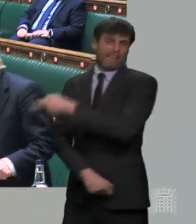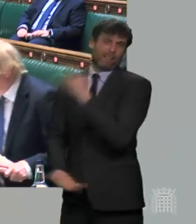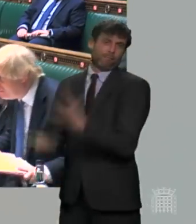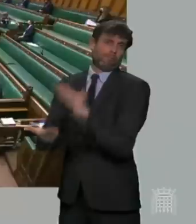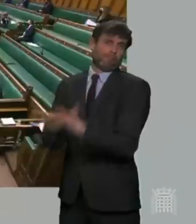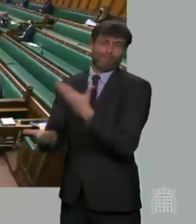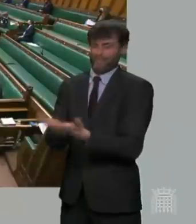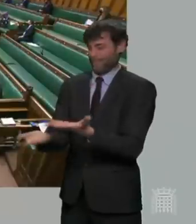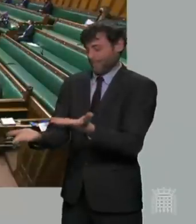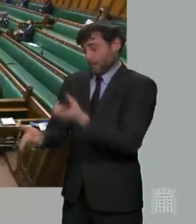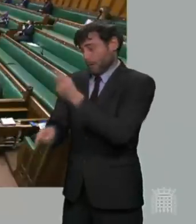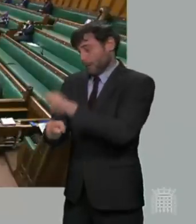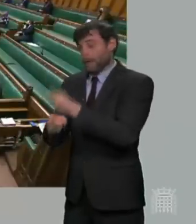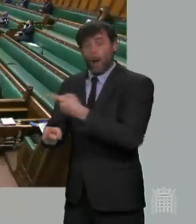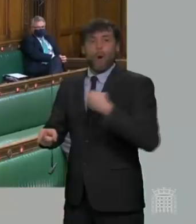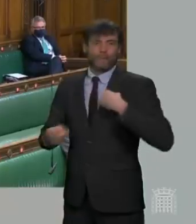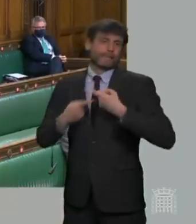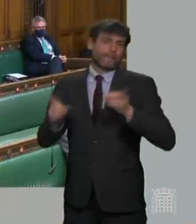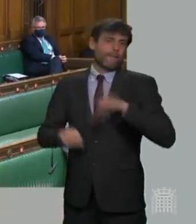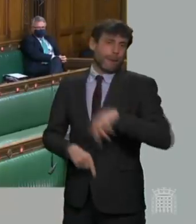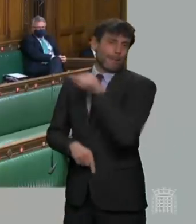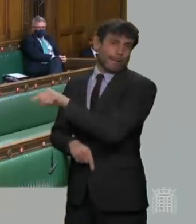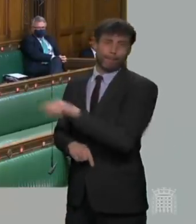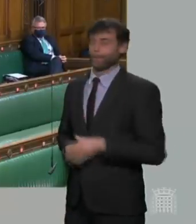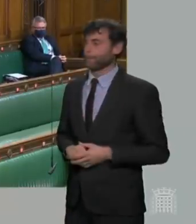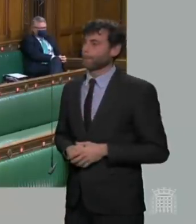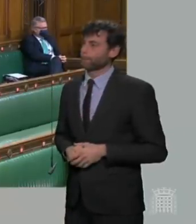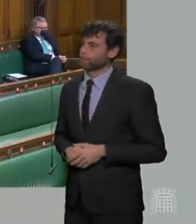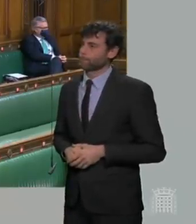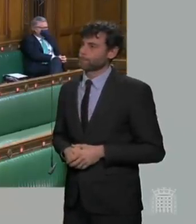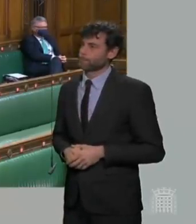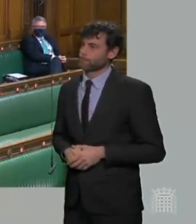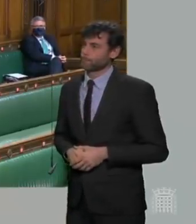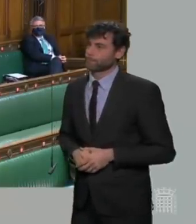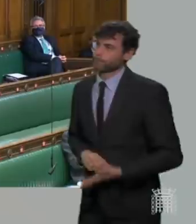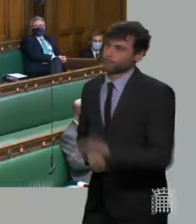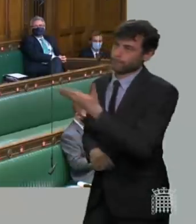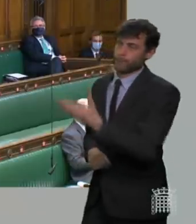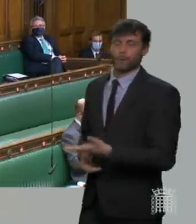Scott Benton (Blackpool South) (Con) The incredible success of our vaccination